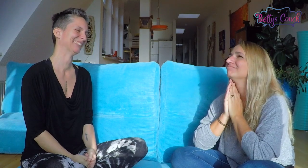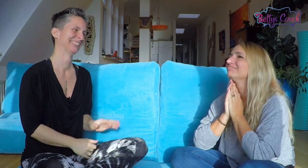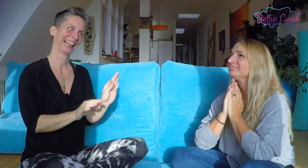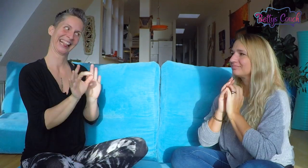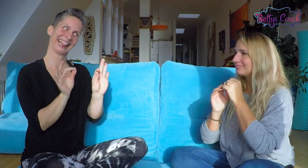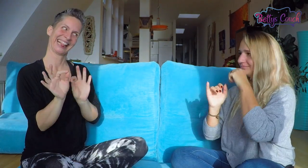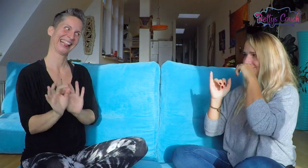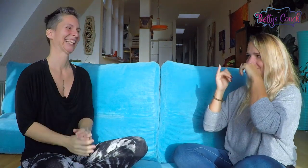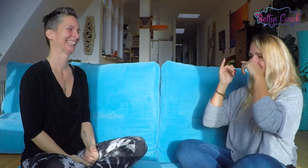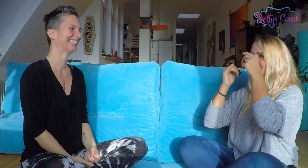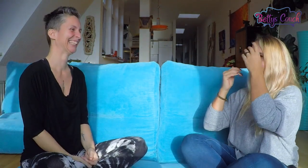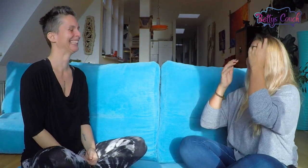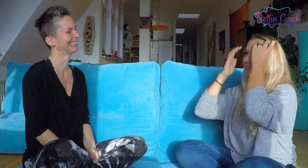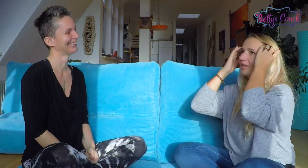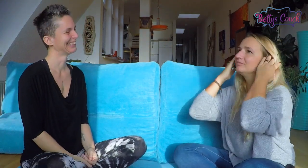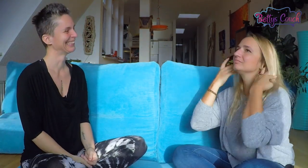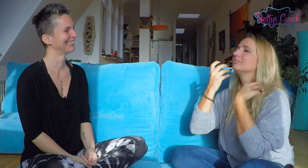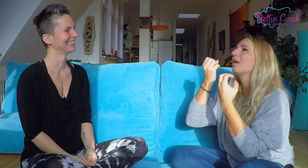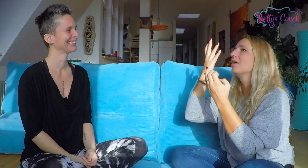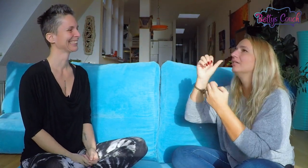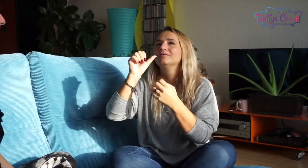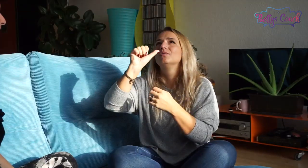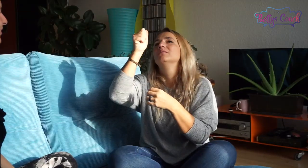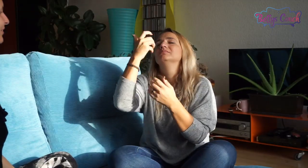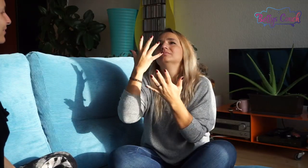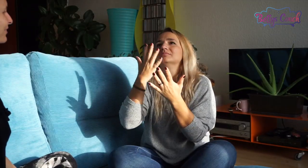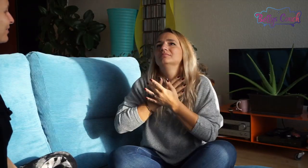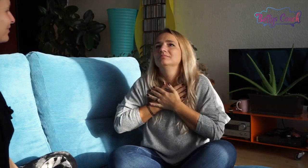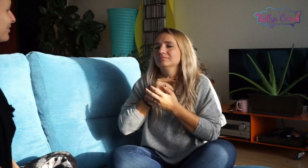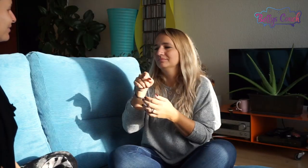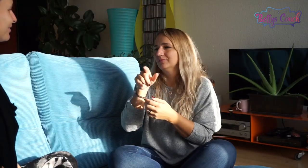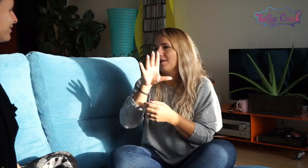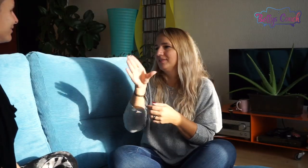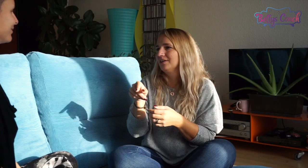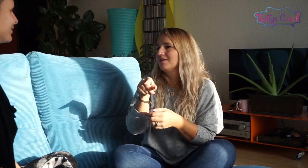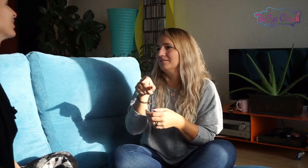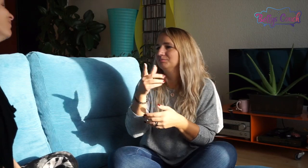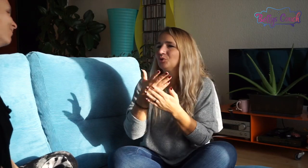Betty: What would you choose? Africa is number one for me.